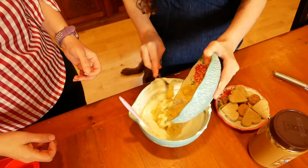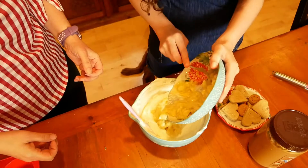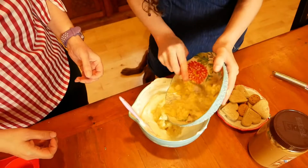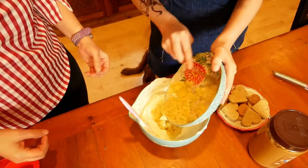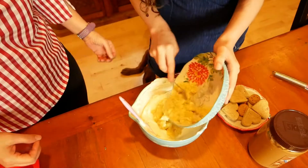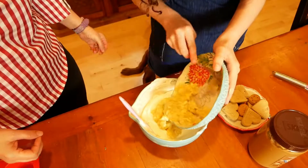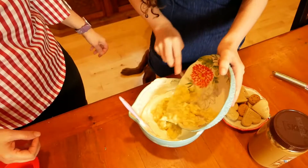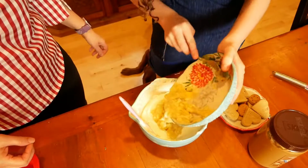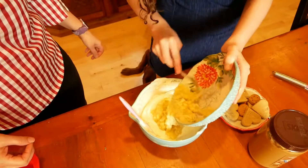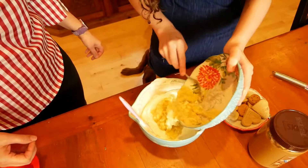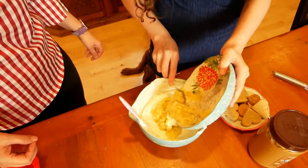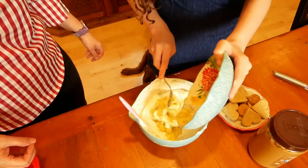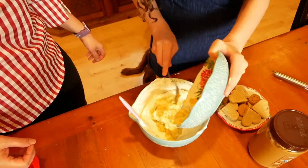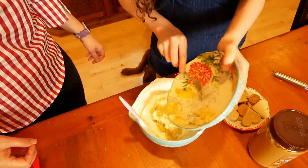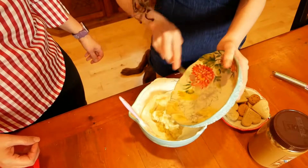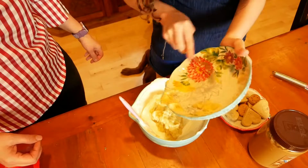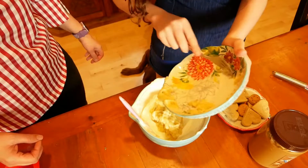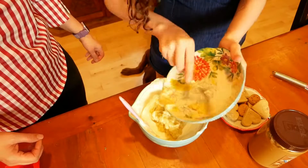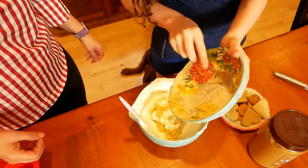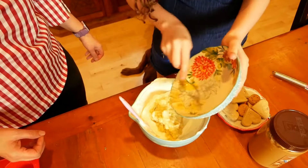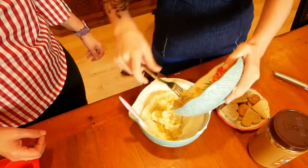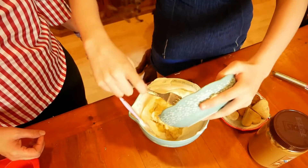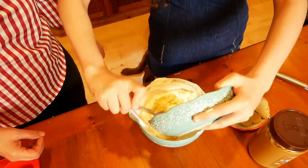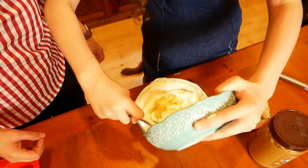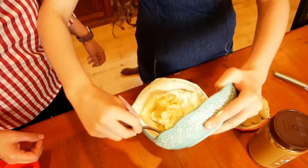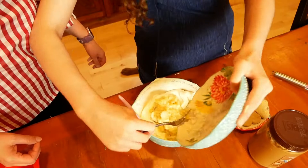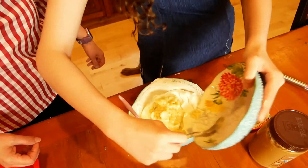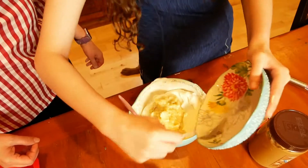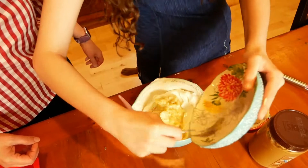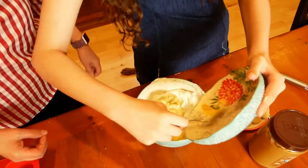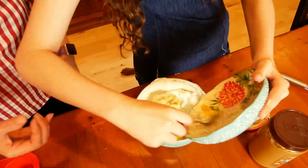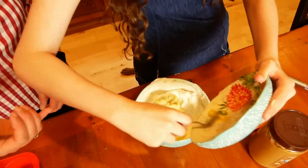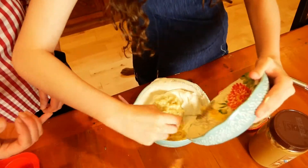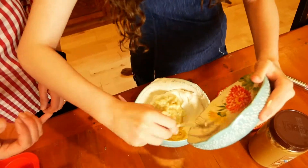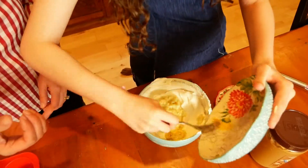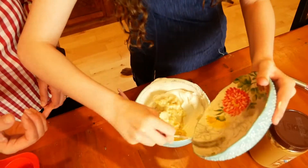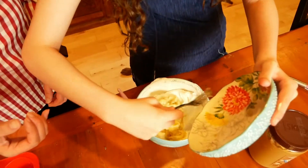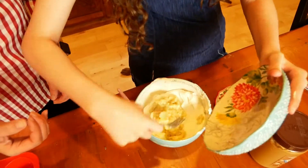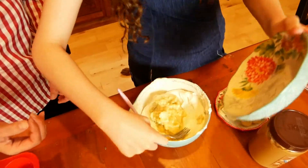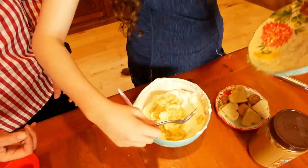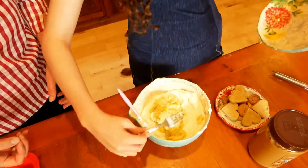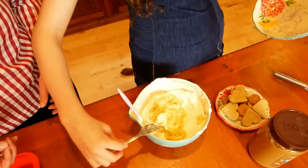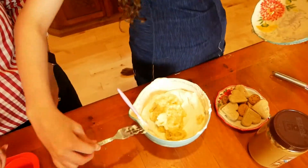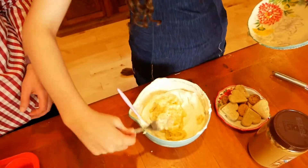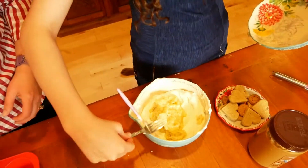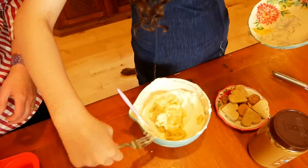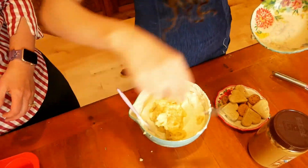add our bananas to our yogurt mix and we are just going to mix it all around